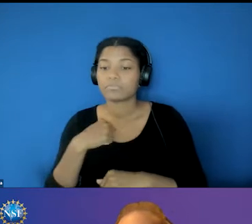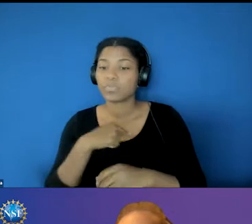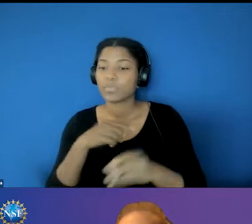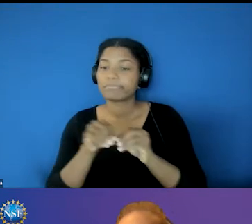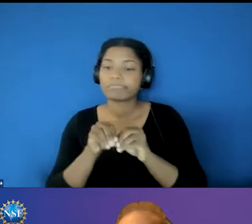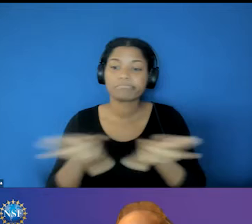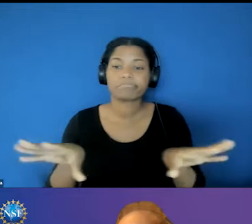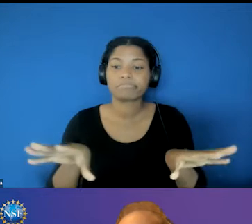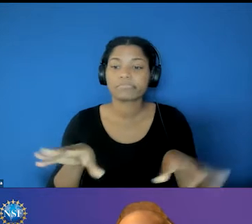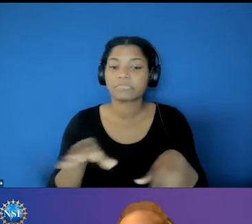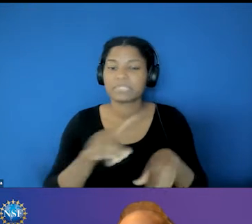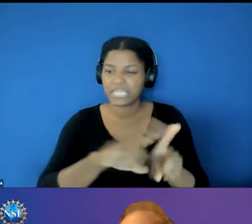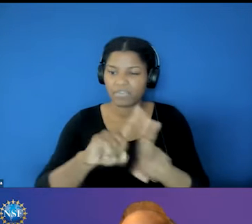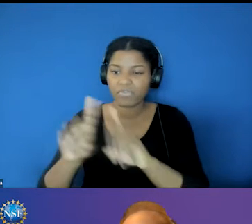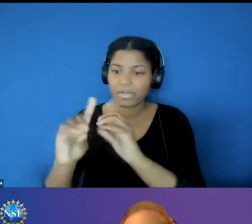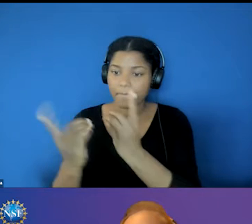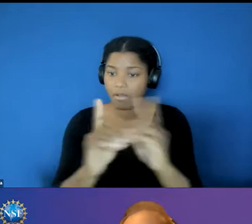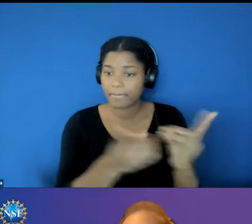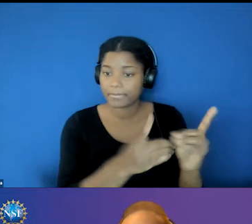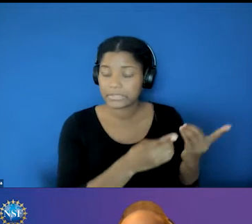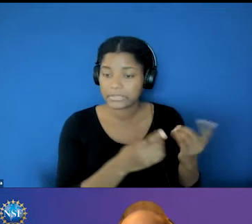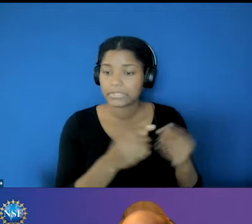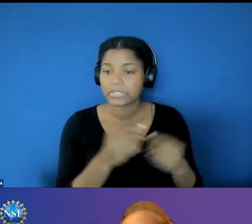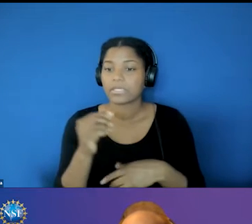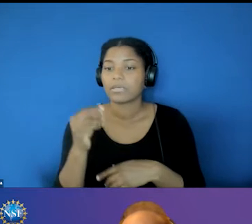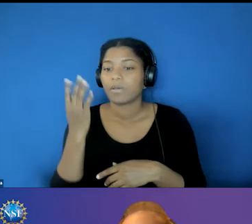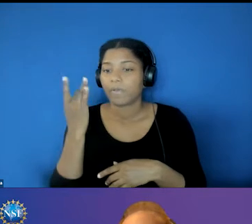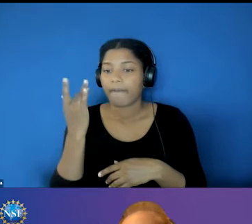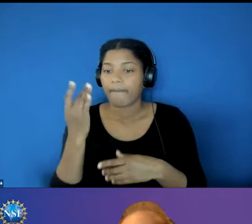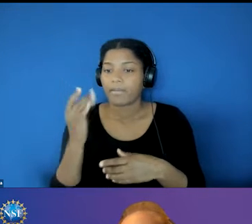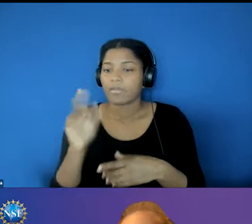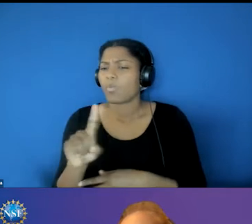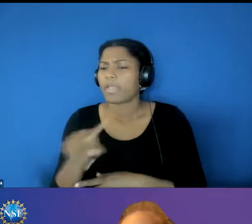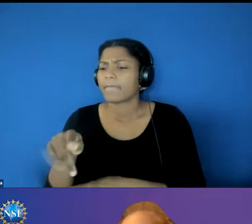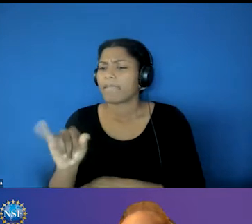to the various divisions largely based on where the PI has indicated